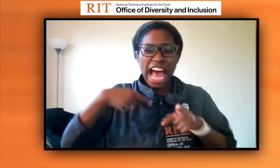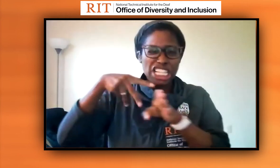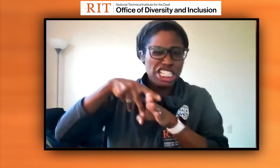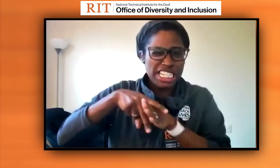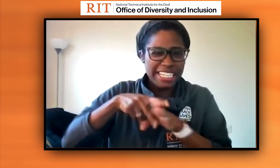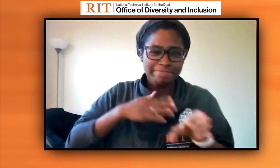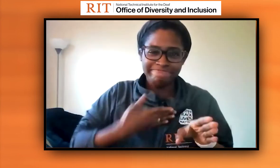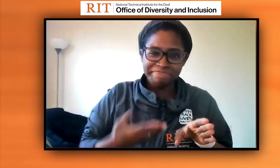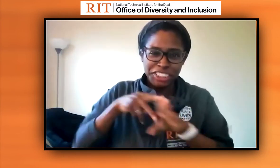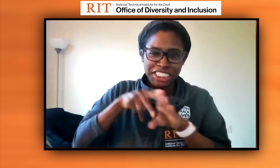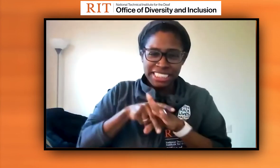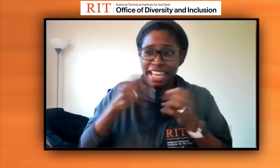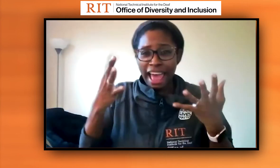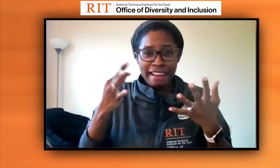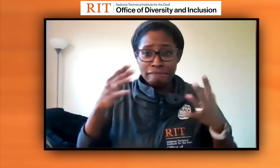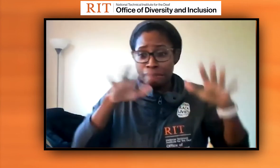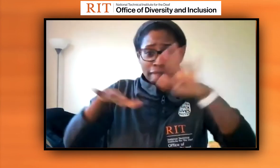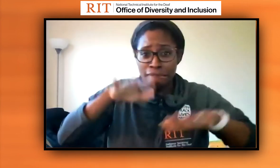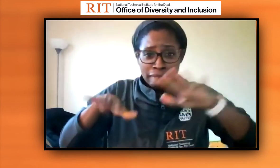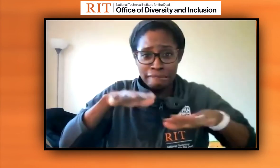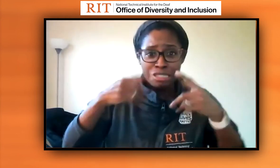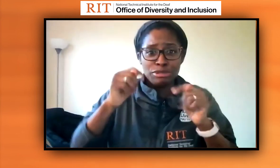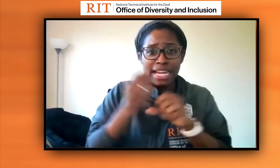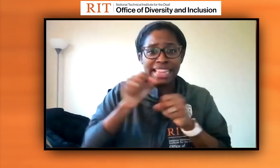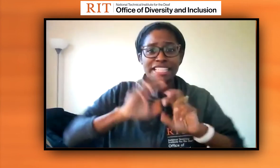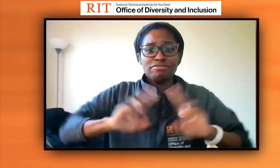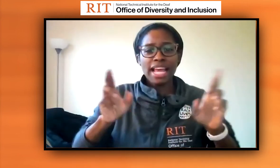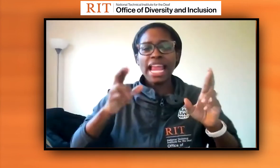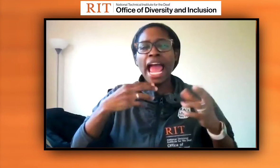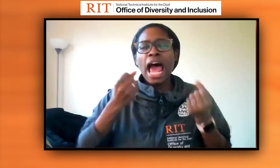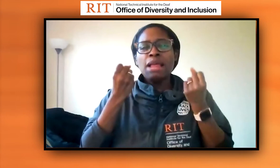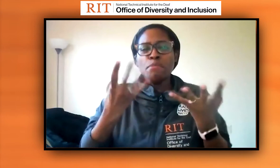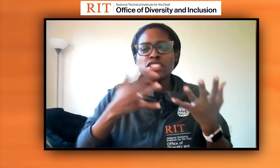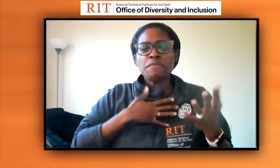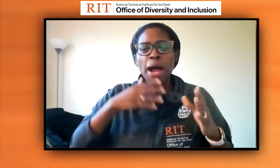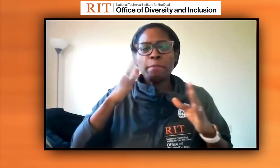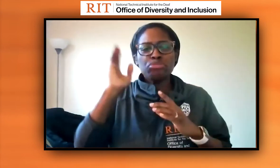And a lot of my presentation, I cheated a little bit. I'm going to be honest with you. I was trying to get this ready